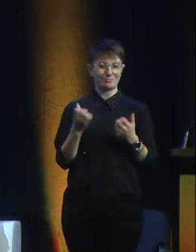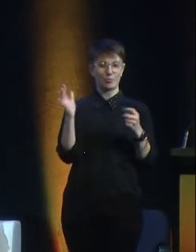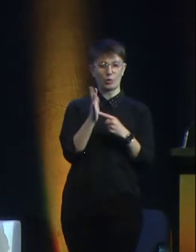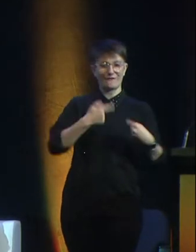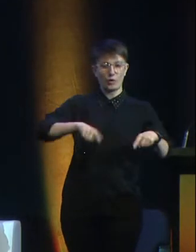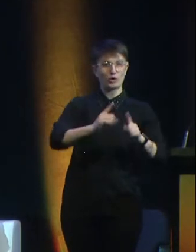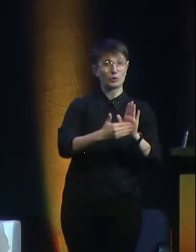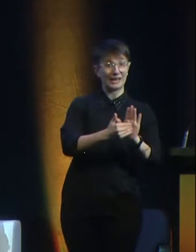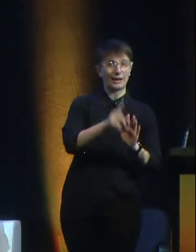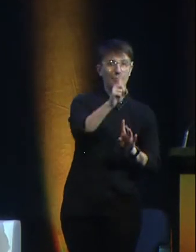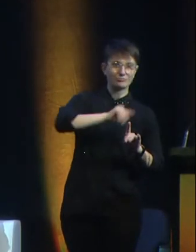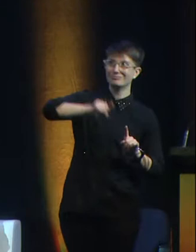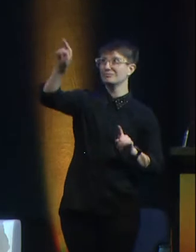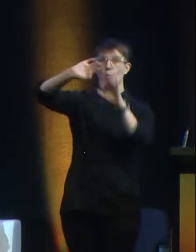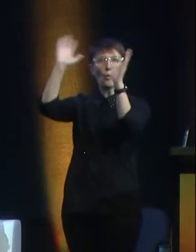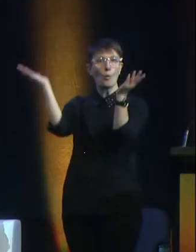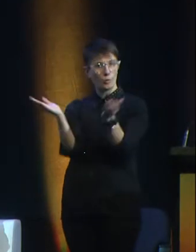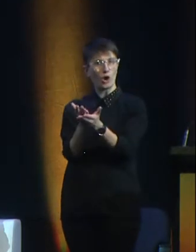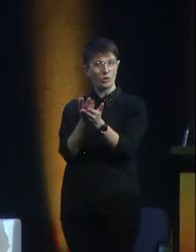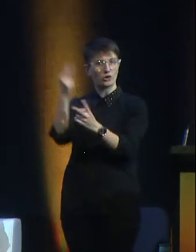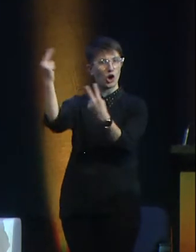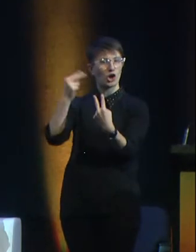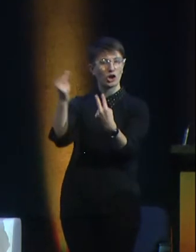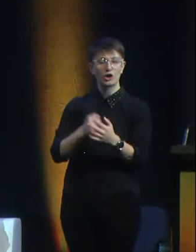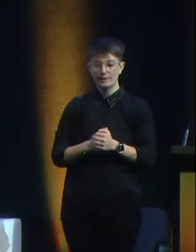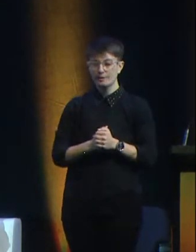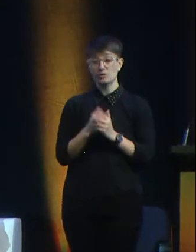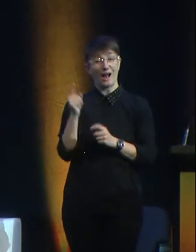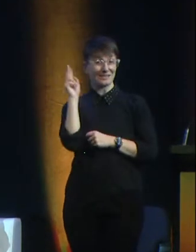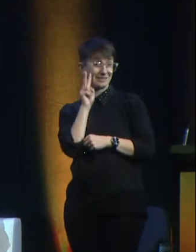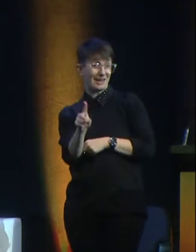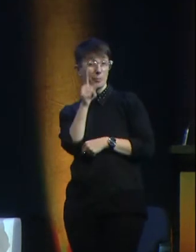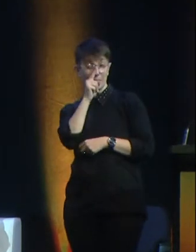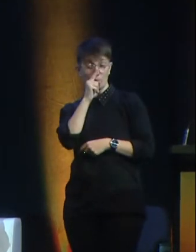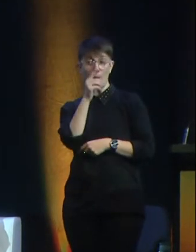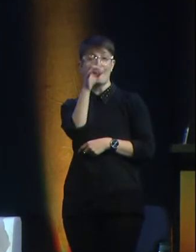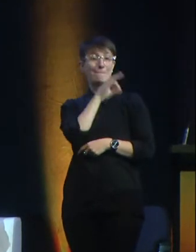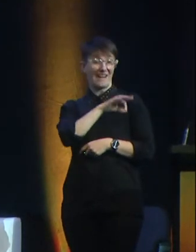having benefited from what we start now in 2019 so that they can achieve an even better